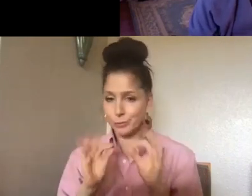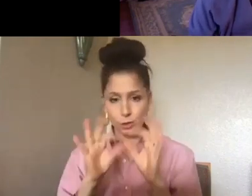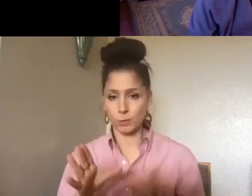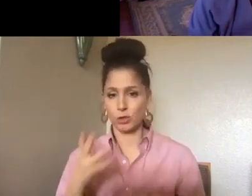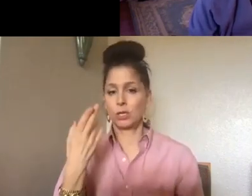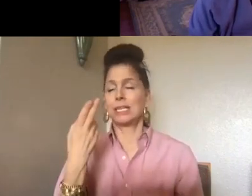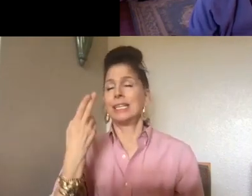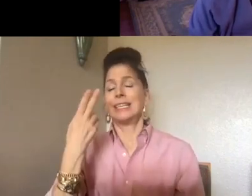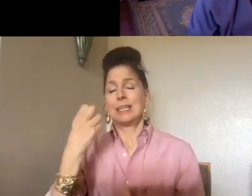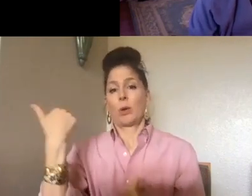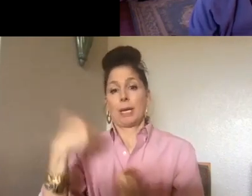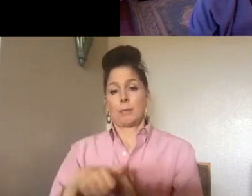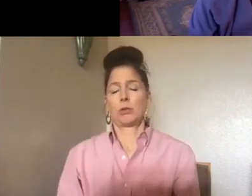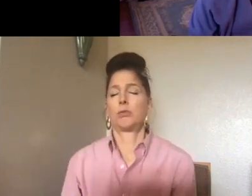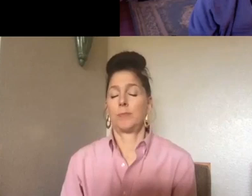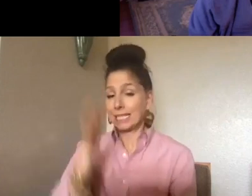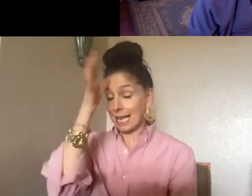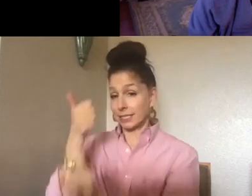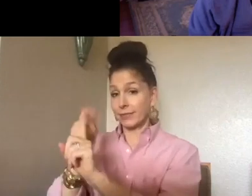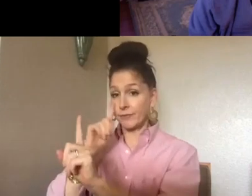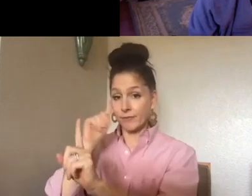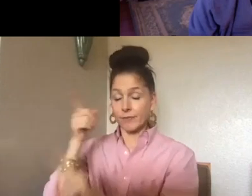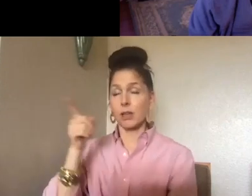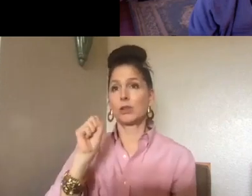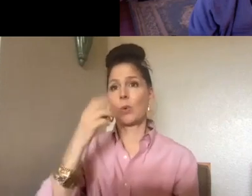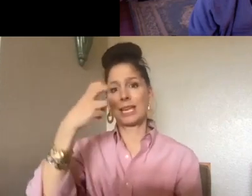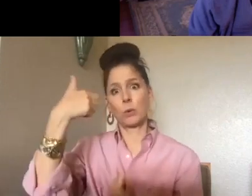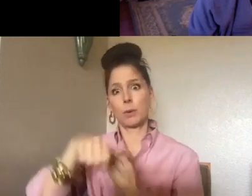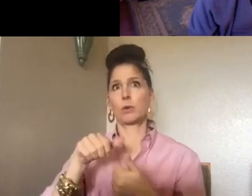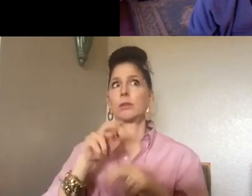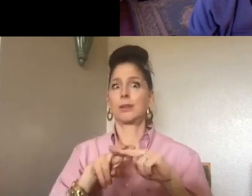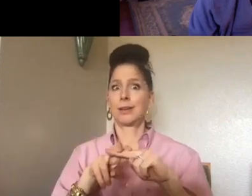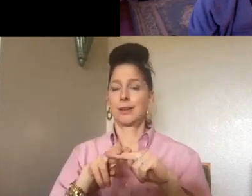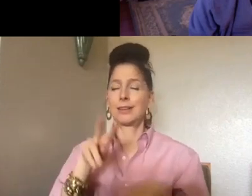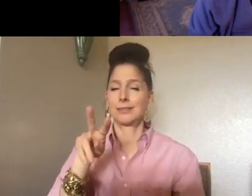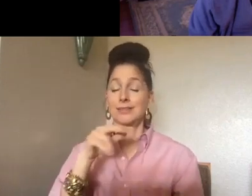interpreters for him, and he remembers when he would be the only deaf sitting there,